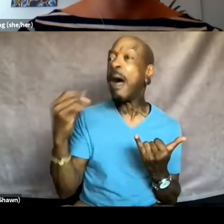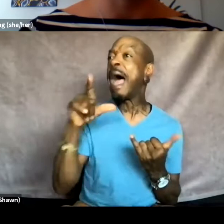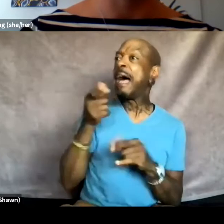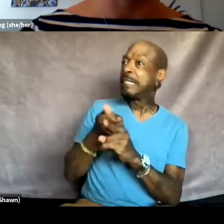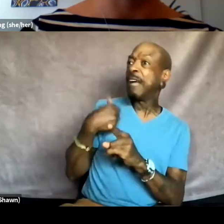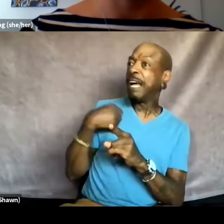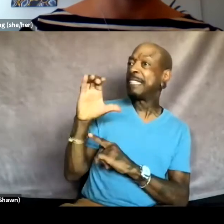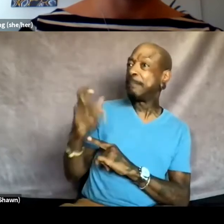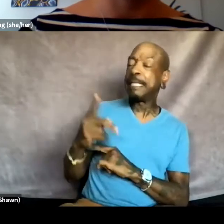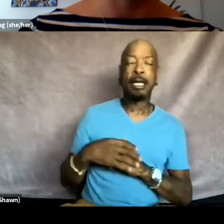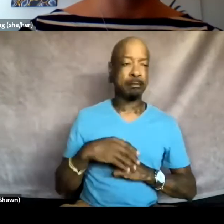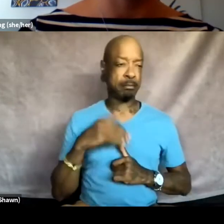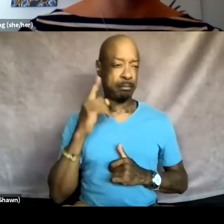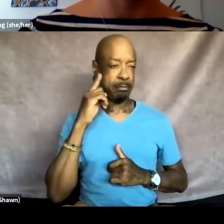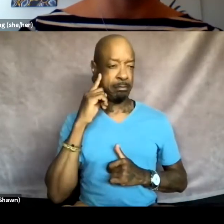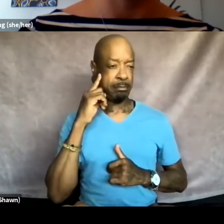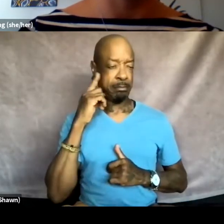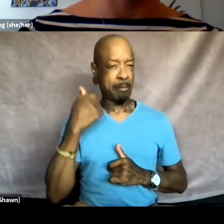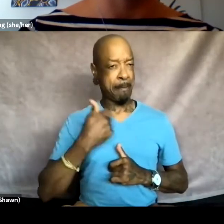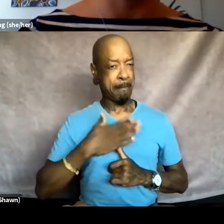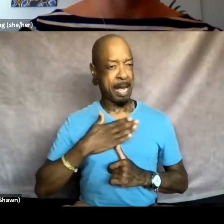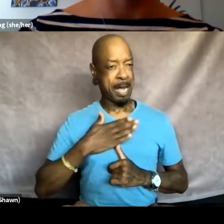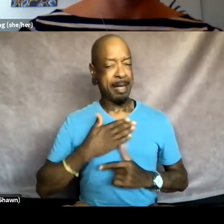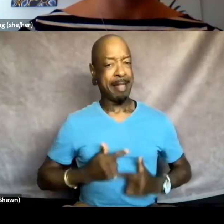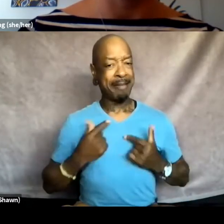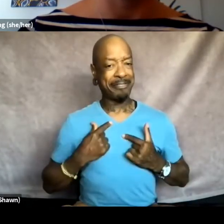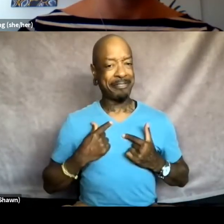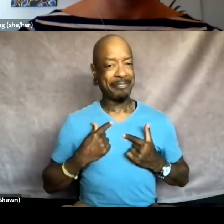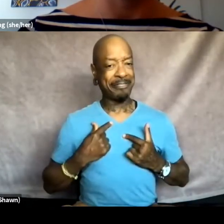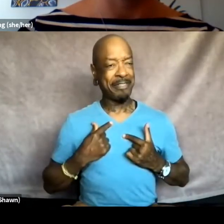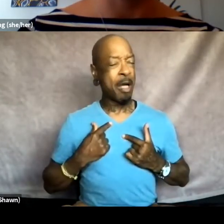think about how my life is and what I what I shouldn't take for granted, like, my earring